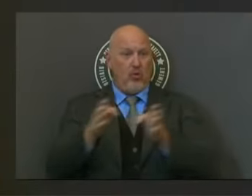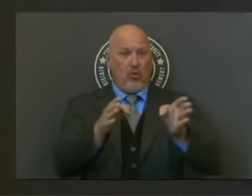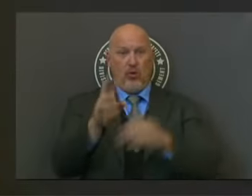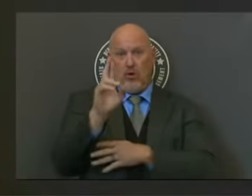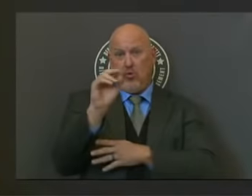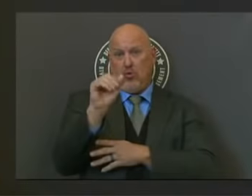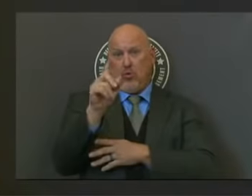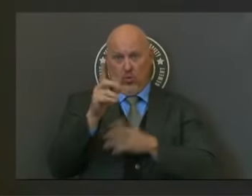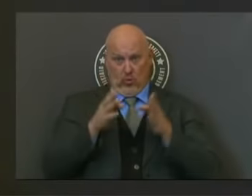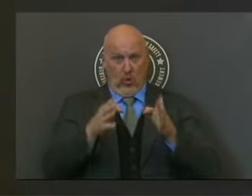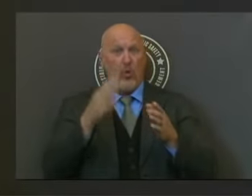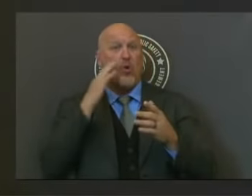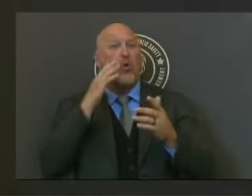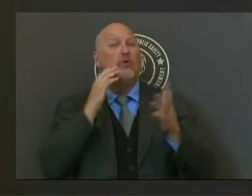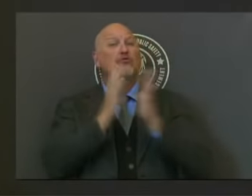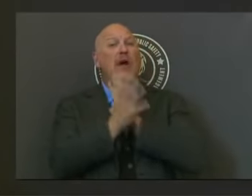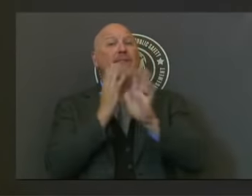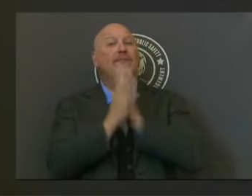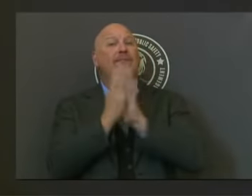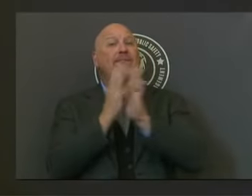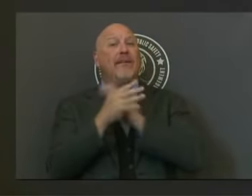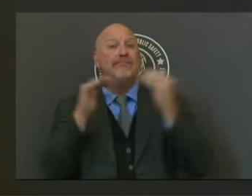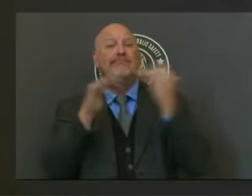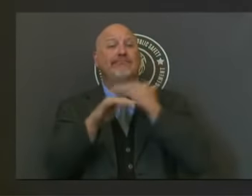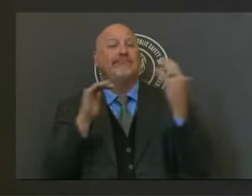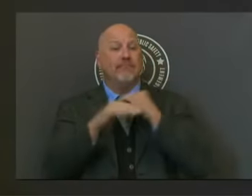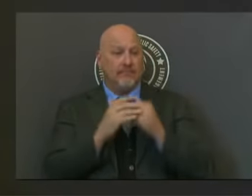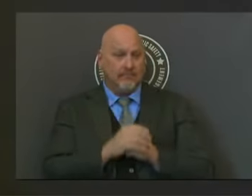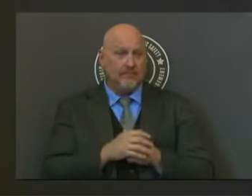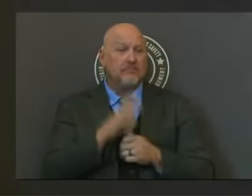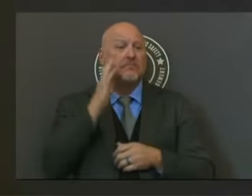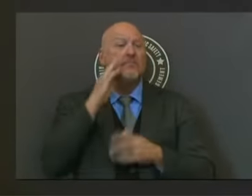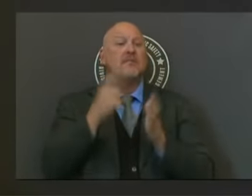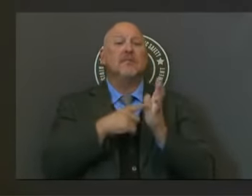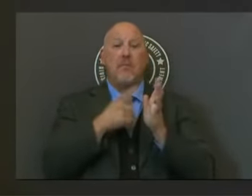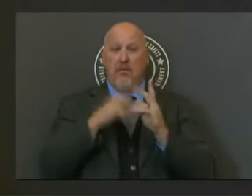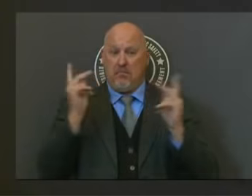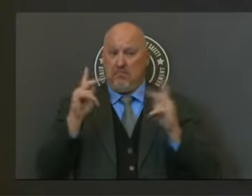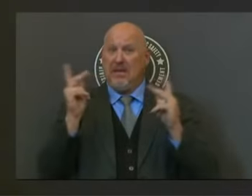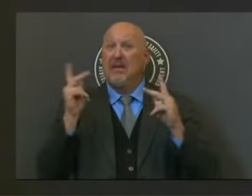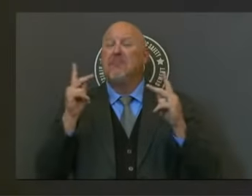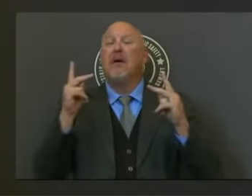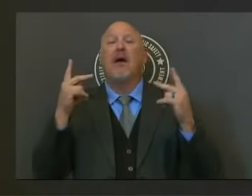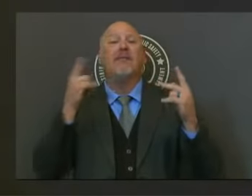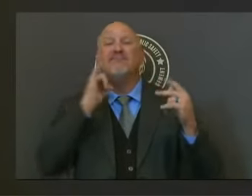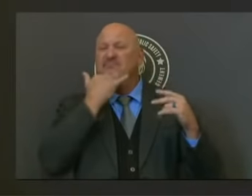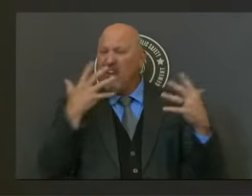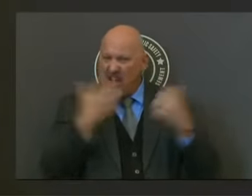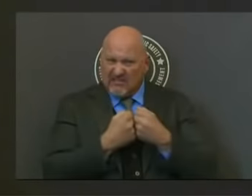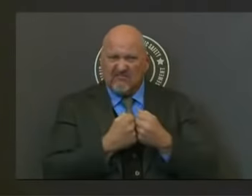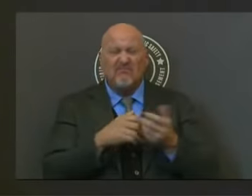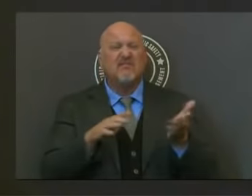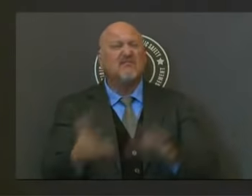don't close the freeways but we do in fact put instructions out